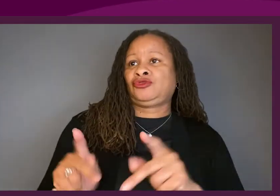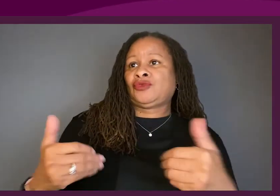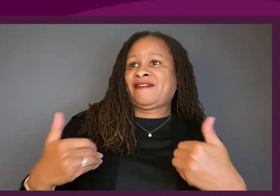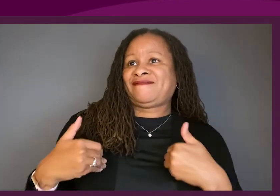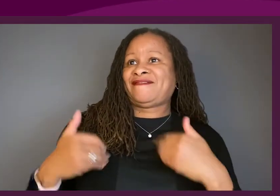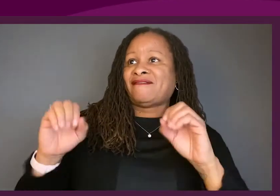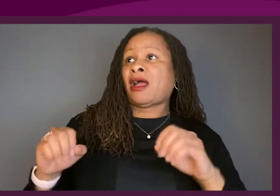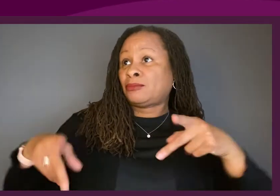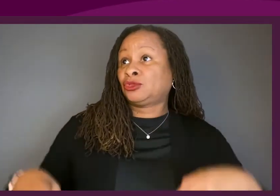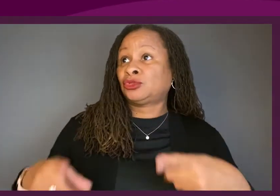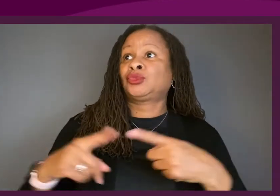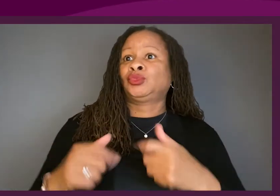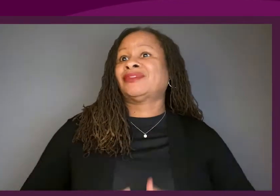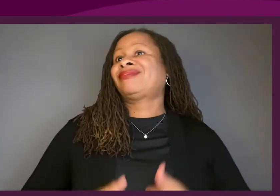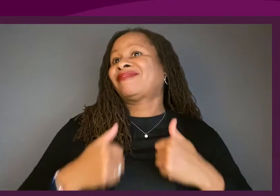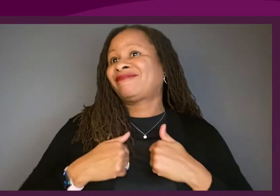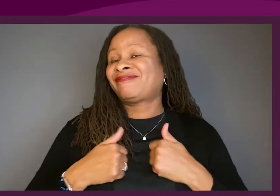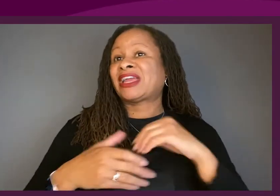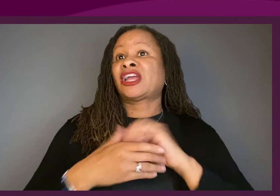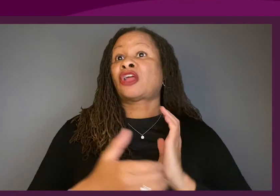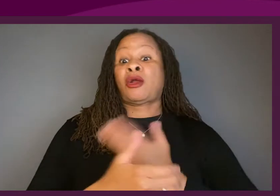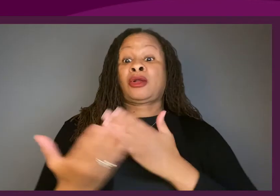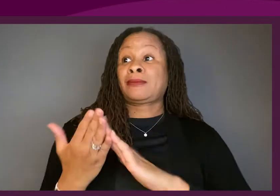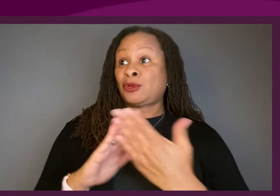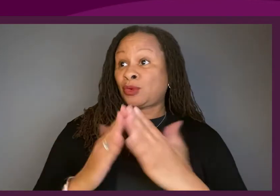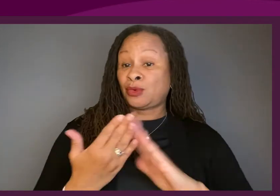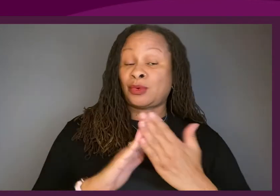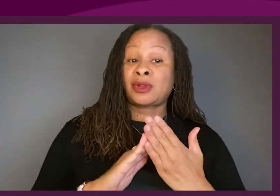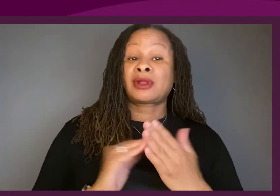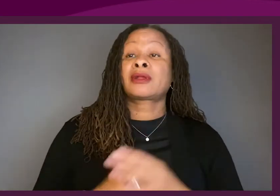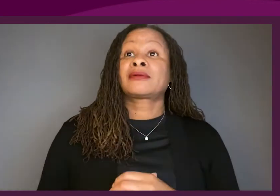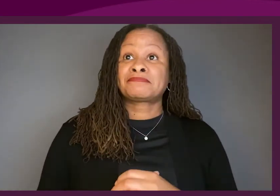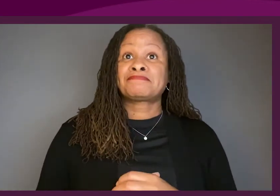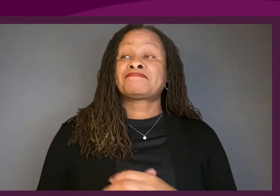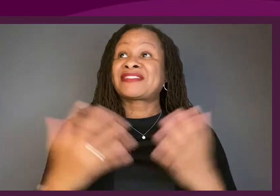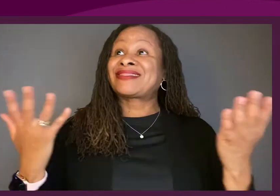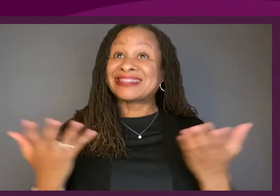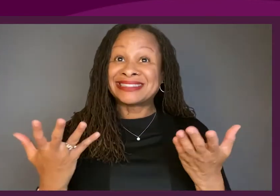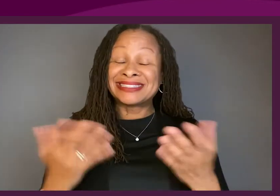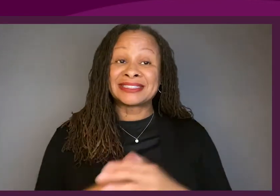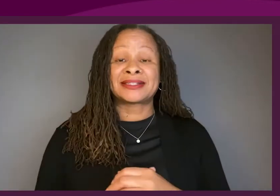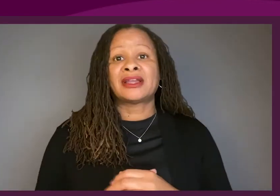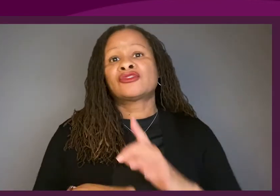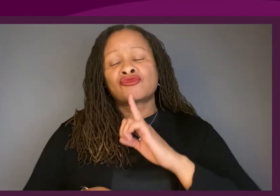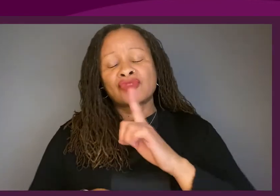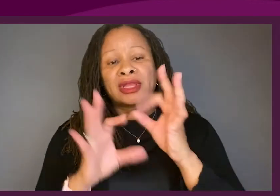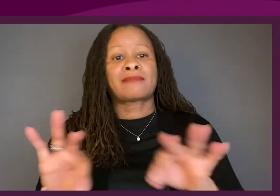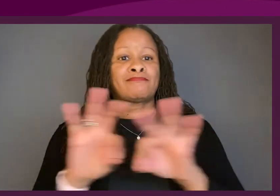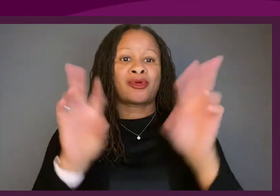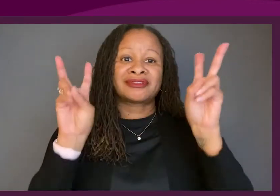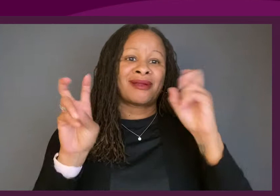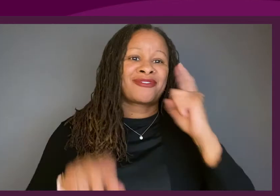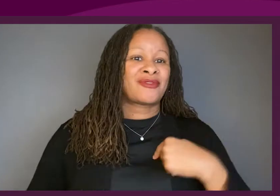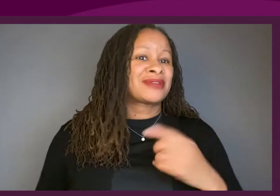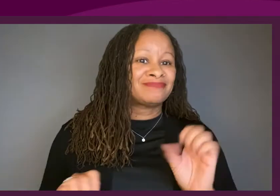for everyone to have an opportunity to live in our community, this is a really important